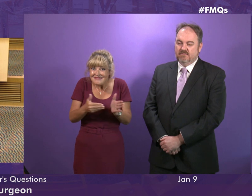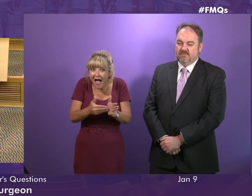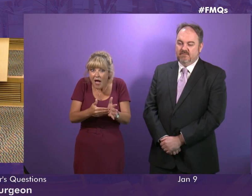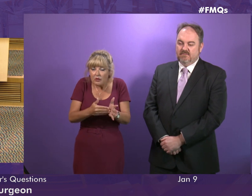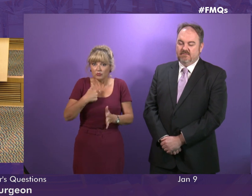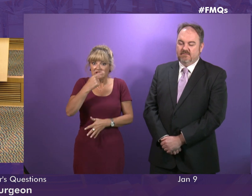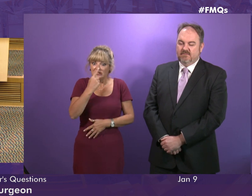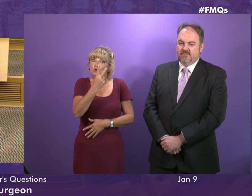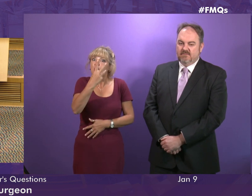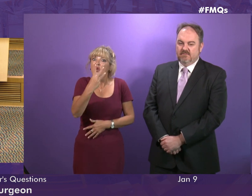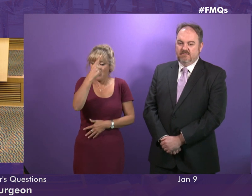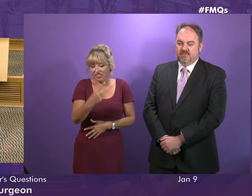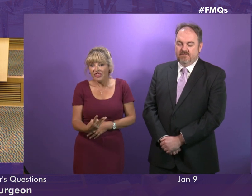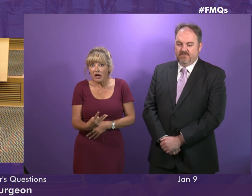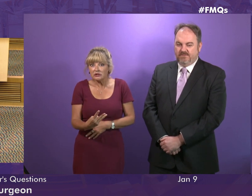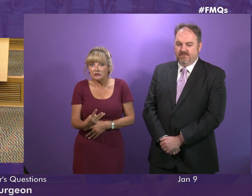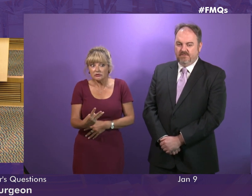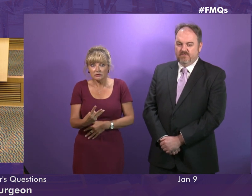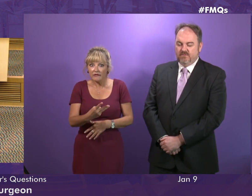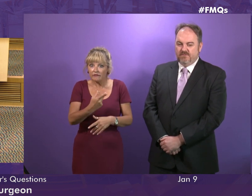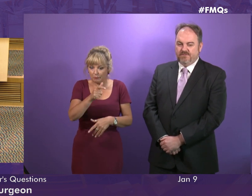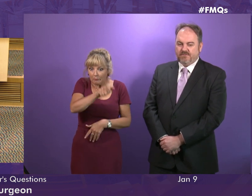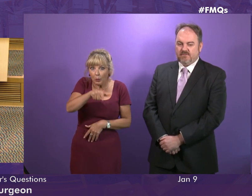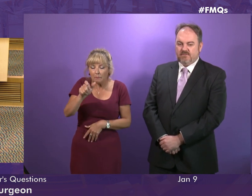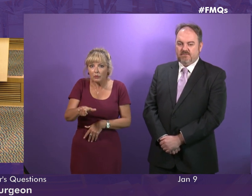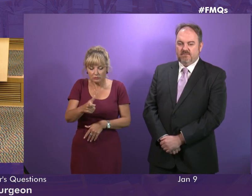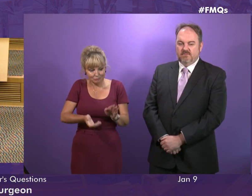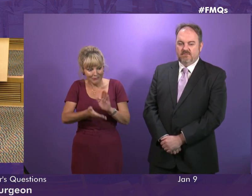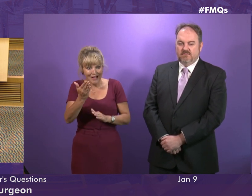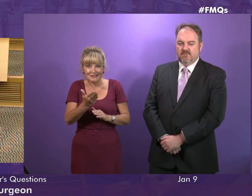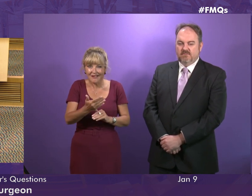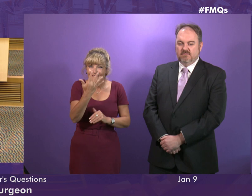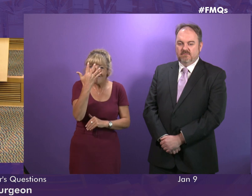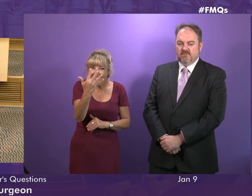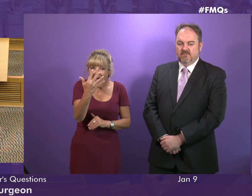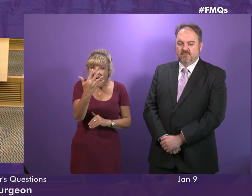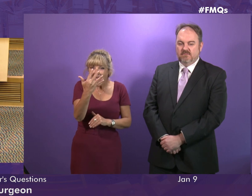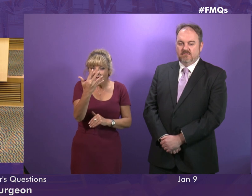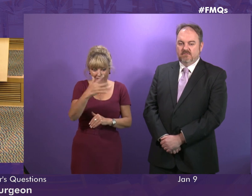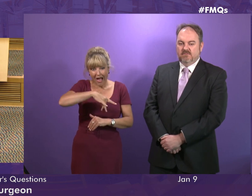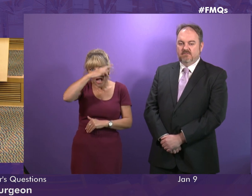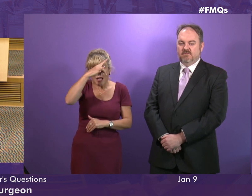at least, or more than, five passes at higher level, which is up from just over 20 per cent